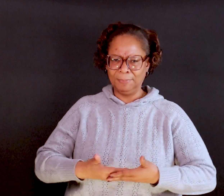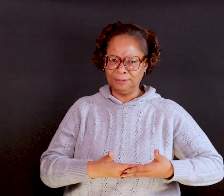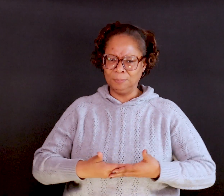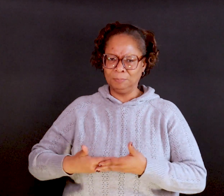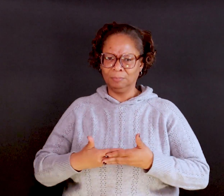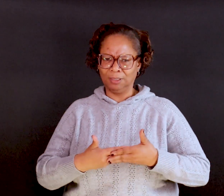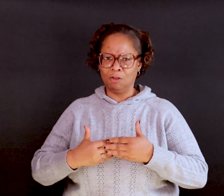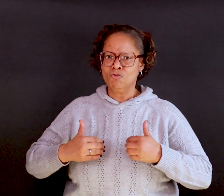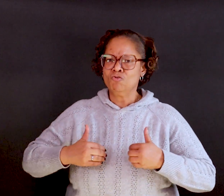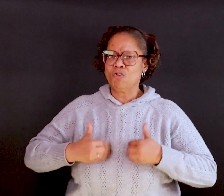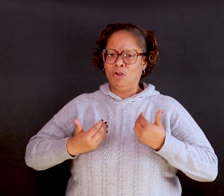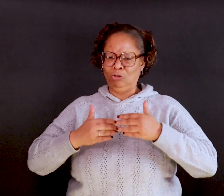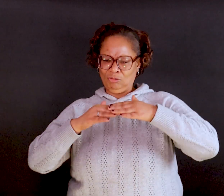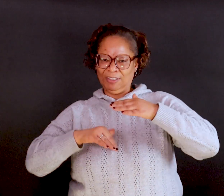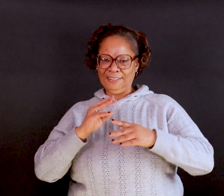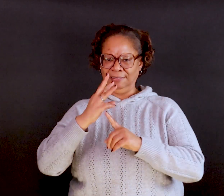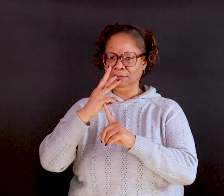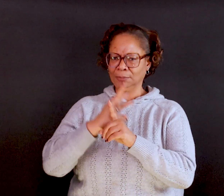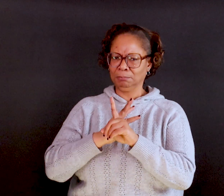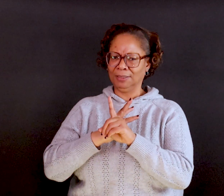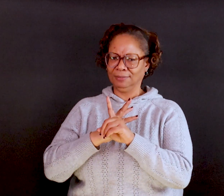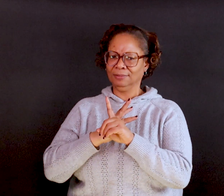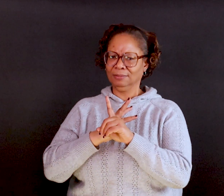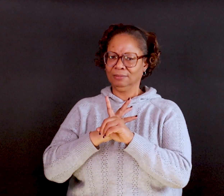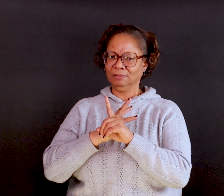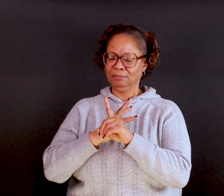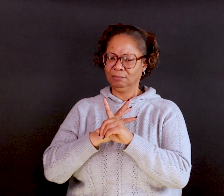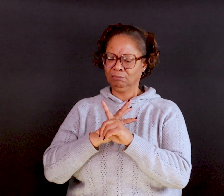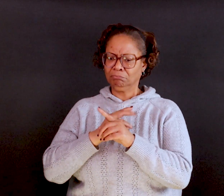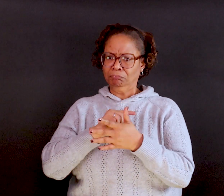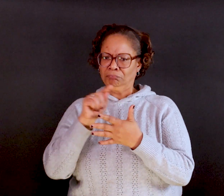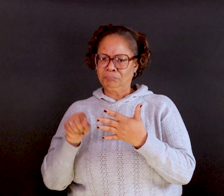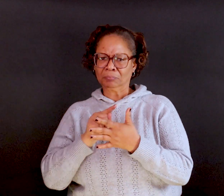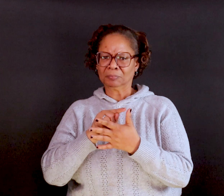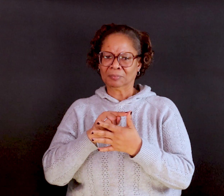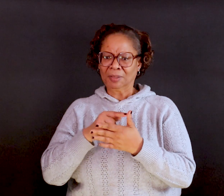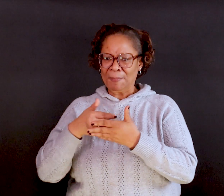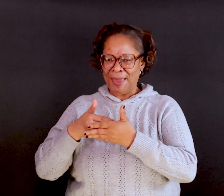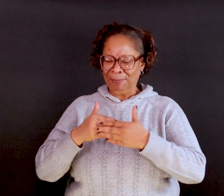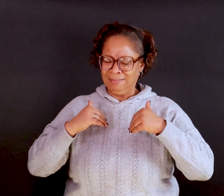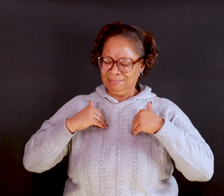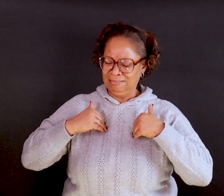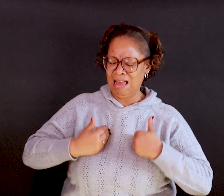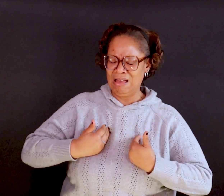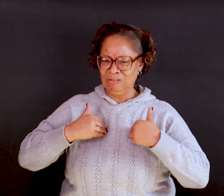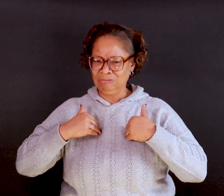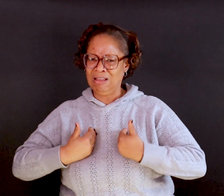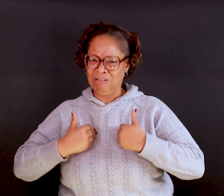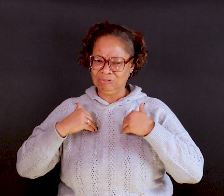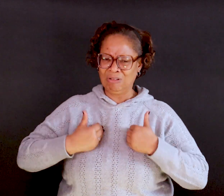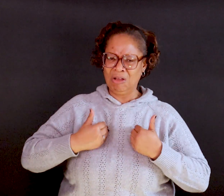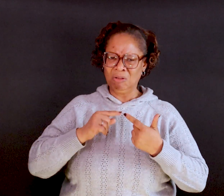younger than six months old. Tiredness